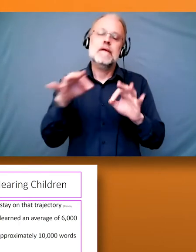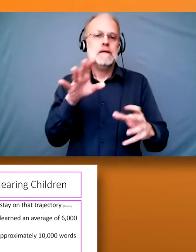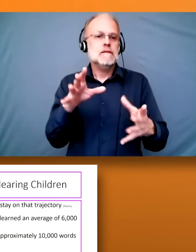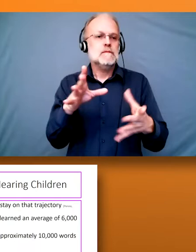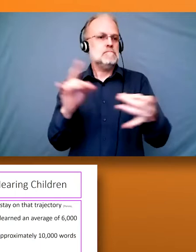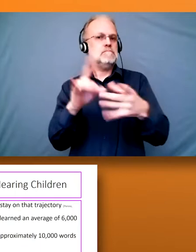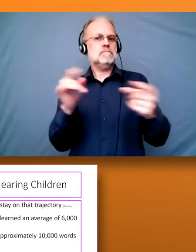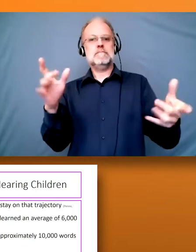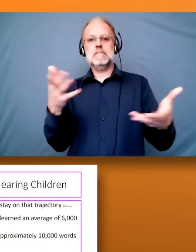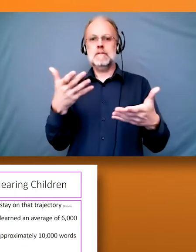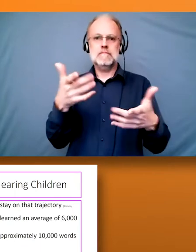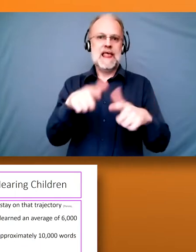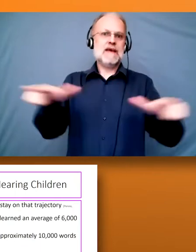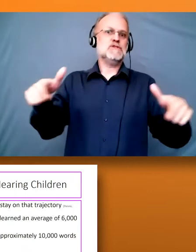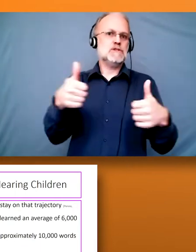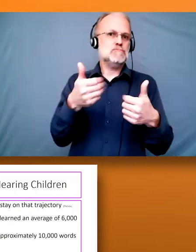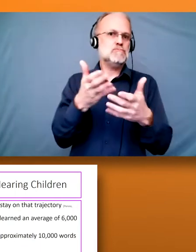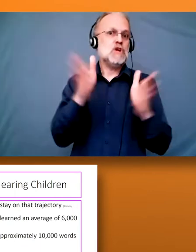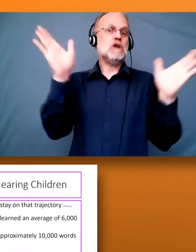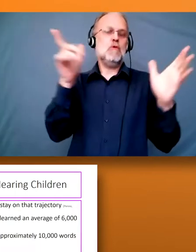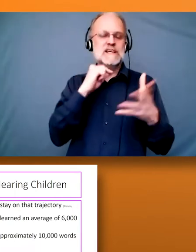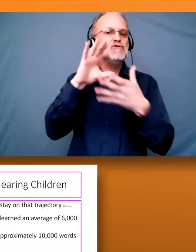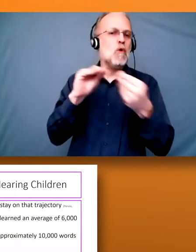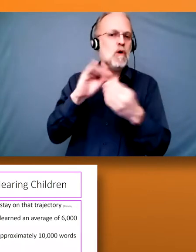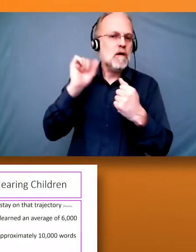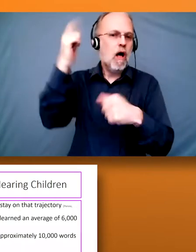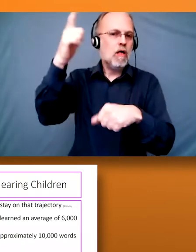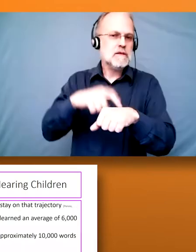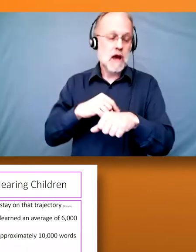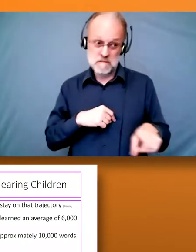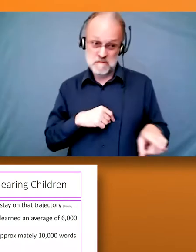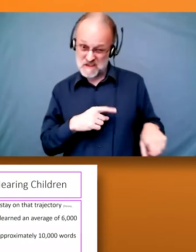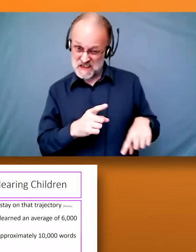I mean, we do this all the time, right? We tell stories all the time.